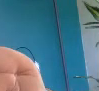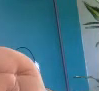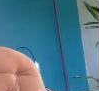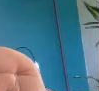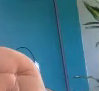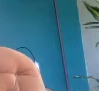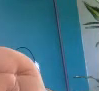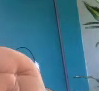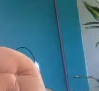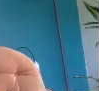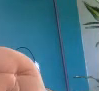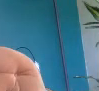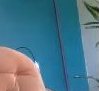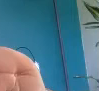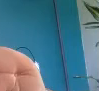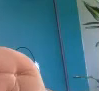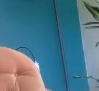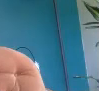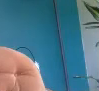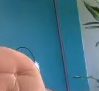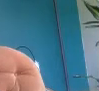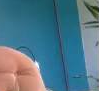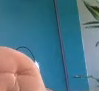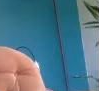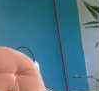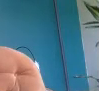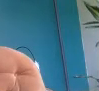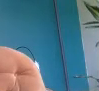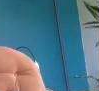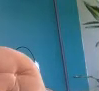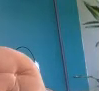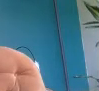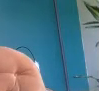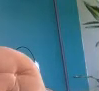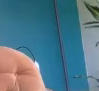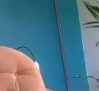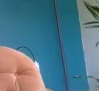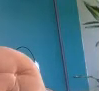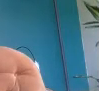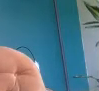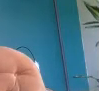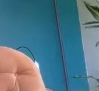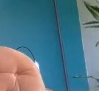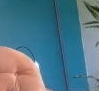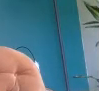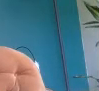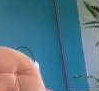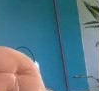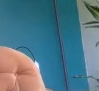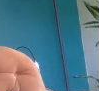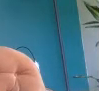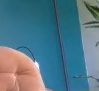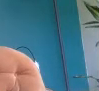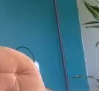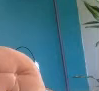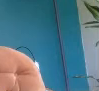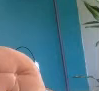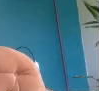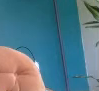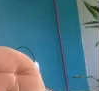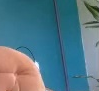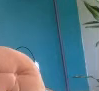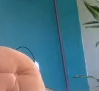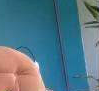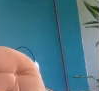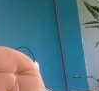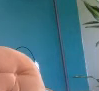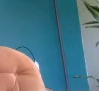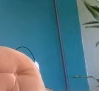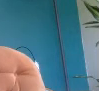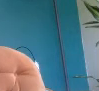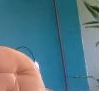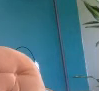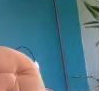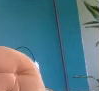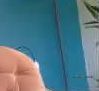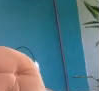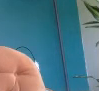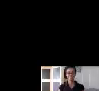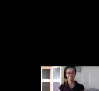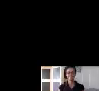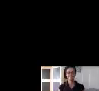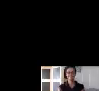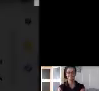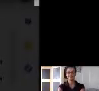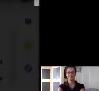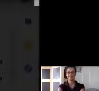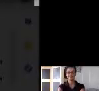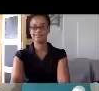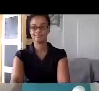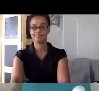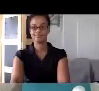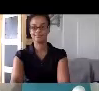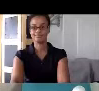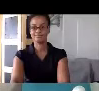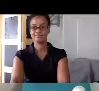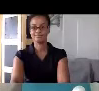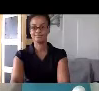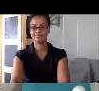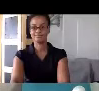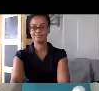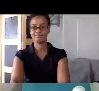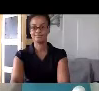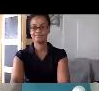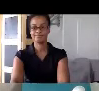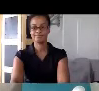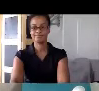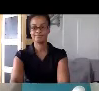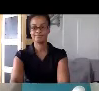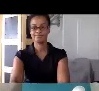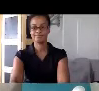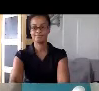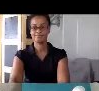this conversation as well. So I just want to make sure everyone can see